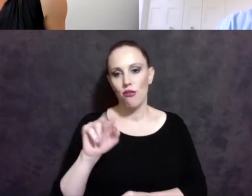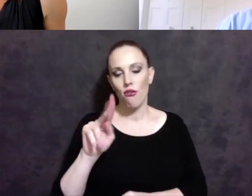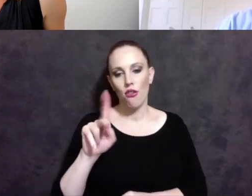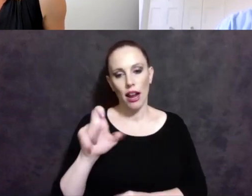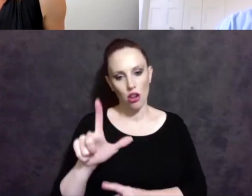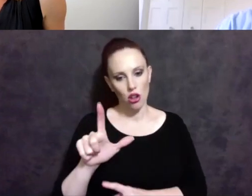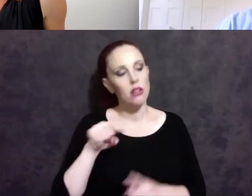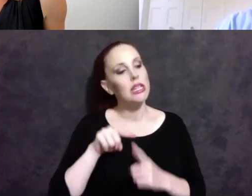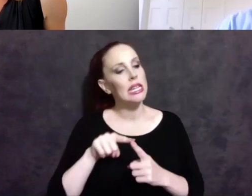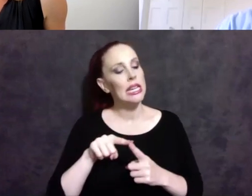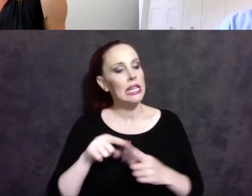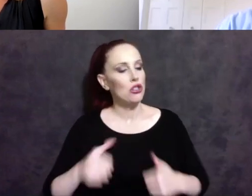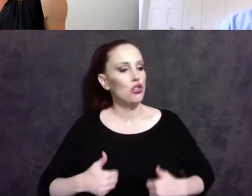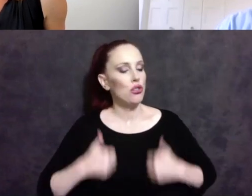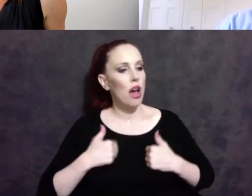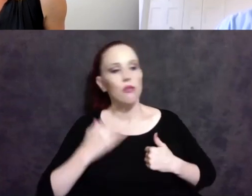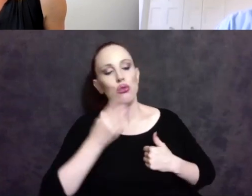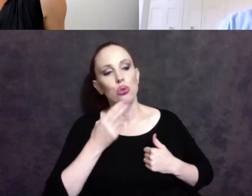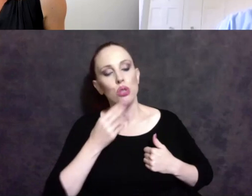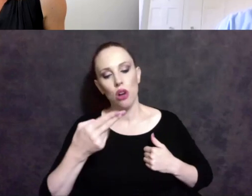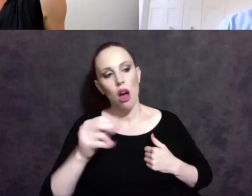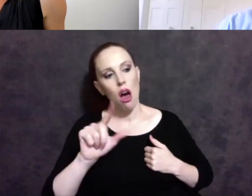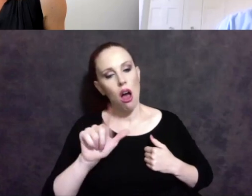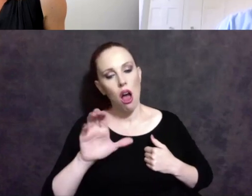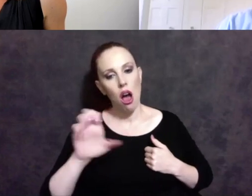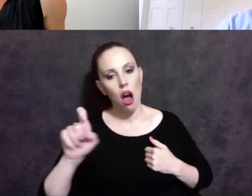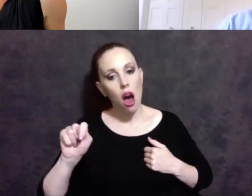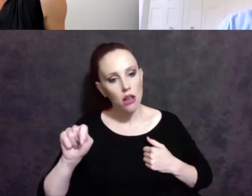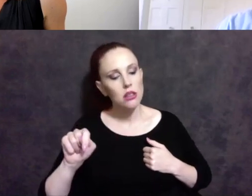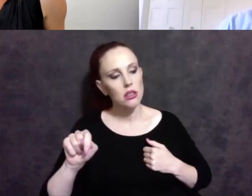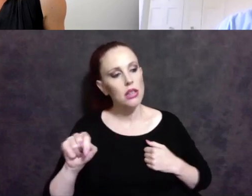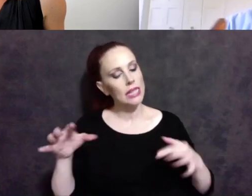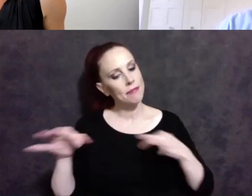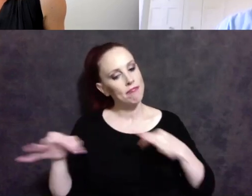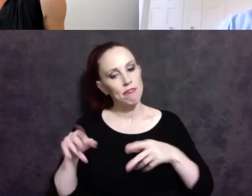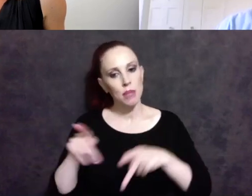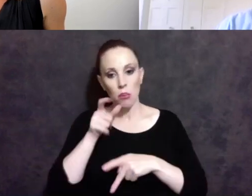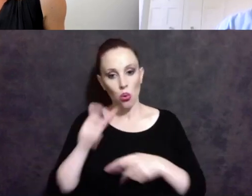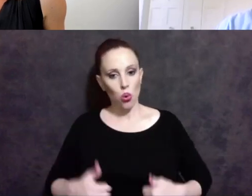survivor and talked about the people that survived the Holocaust were not the strongest